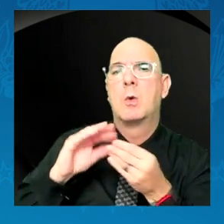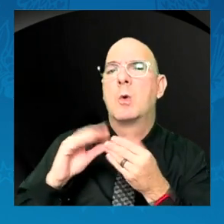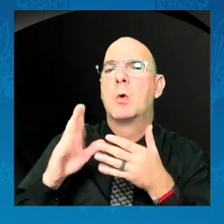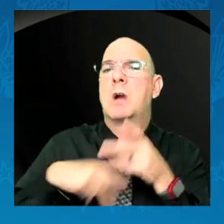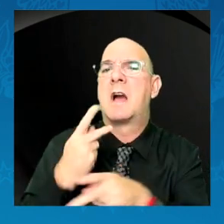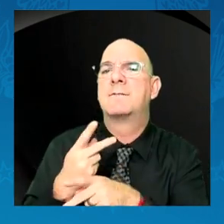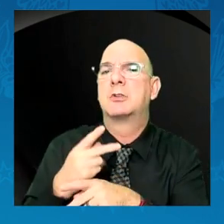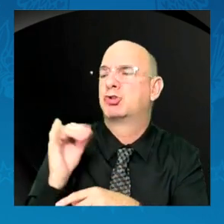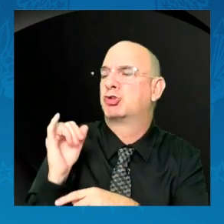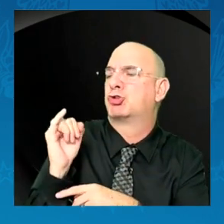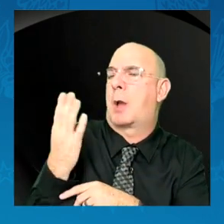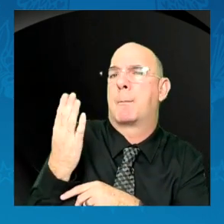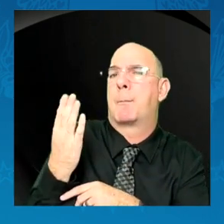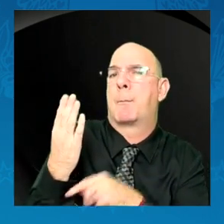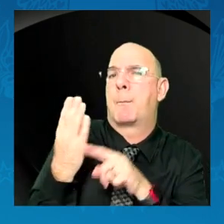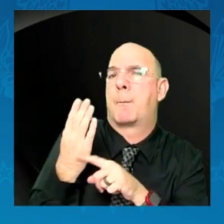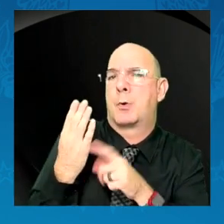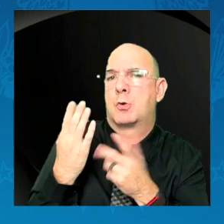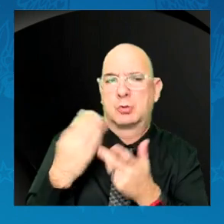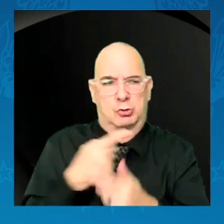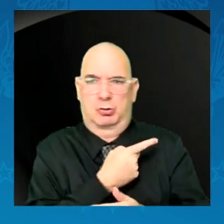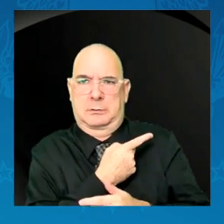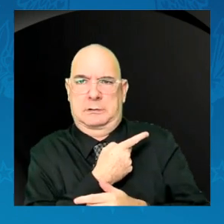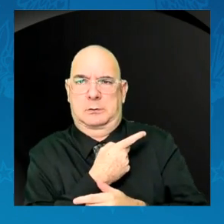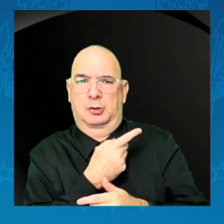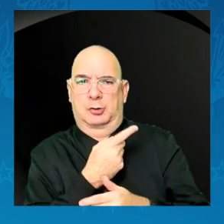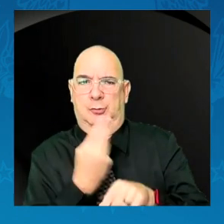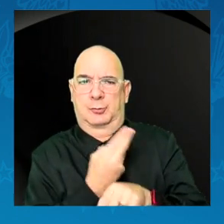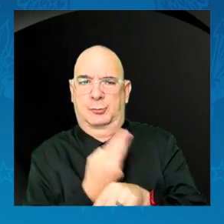What kind of jobs Director Haines are --